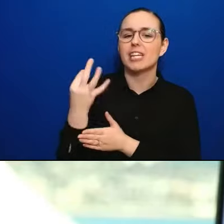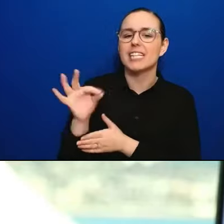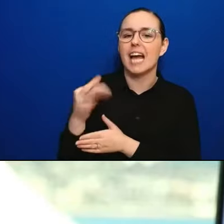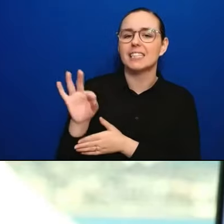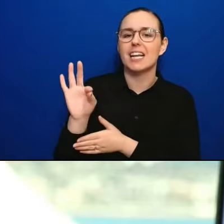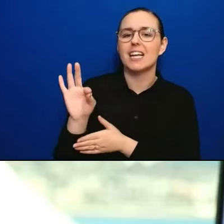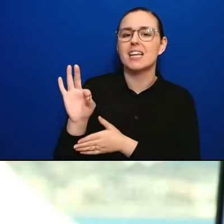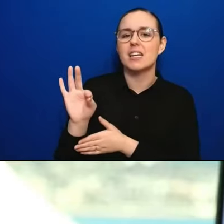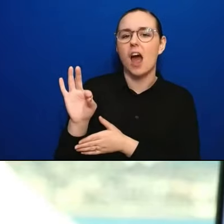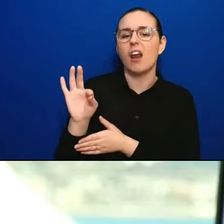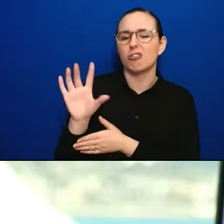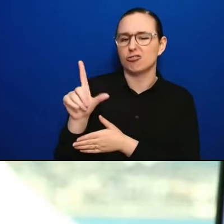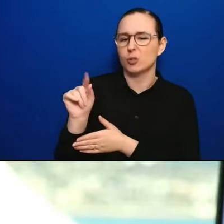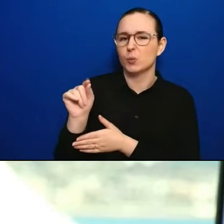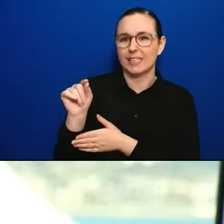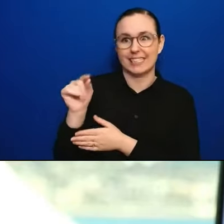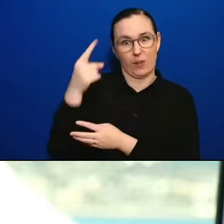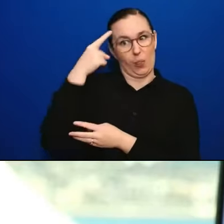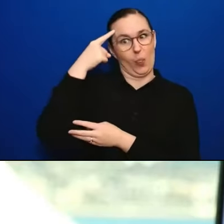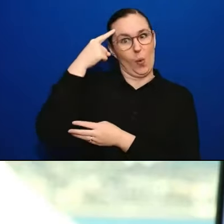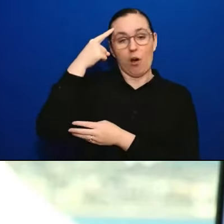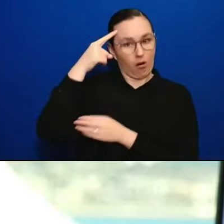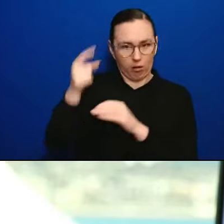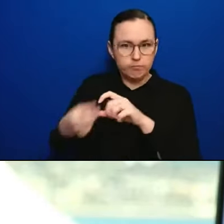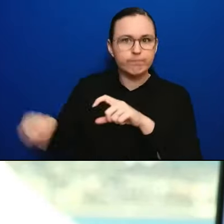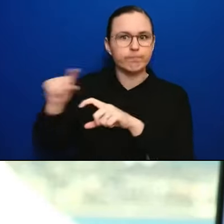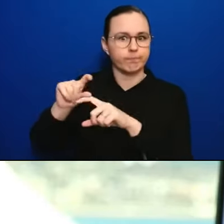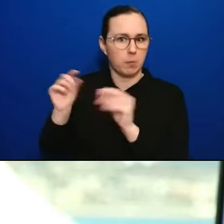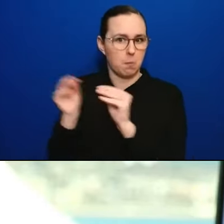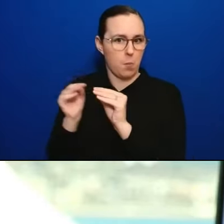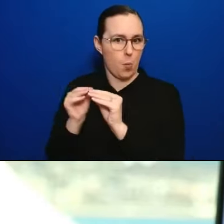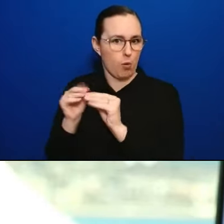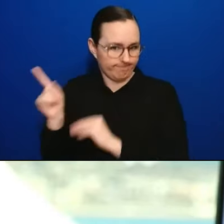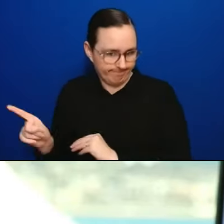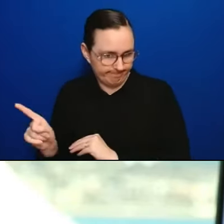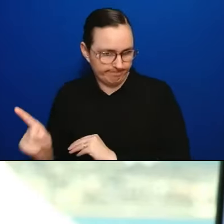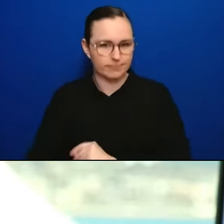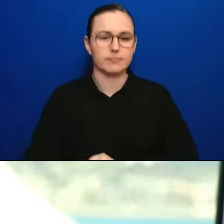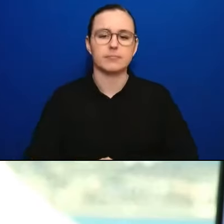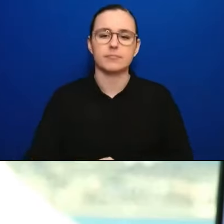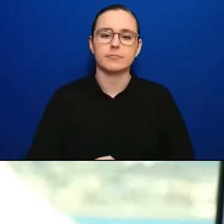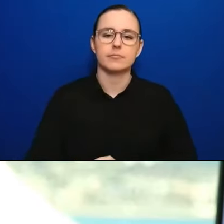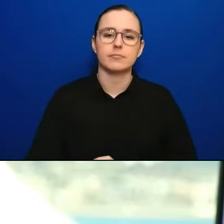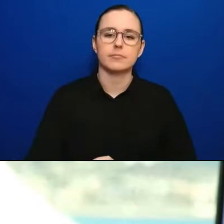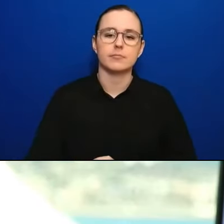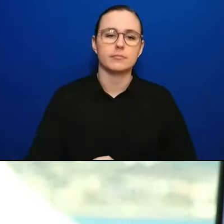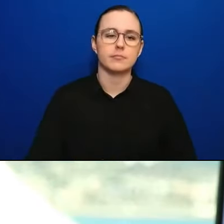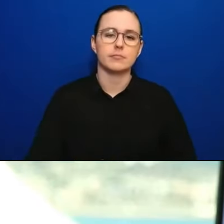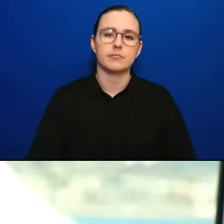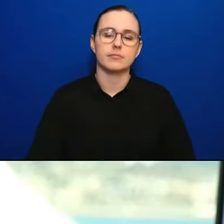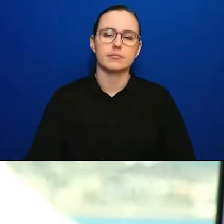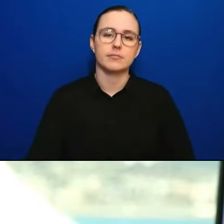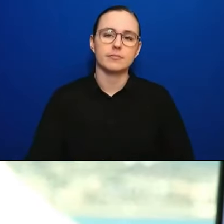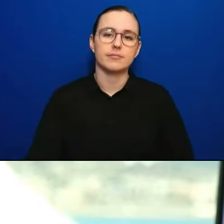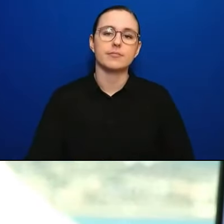substantial but it's also in flux as orders and deliveries